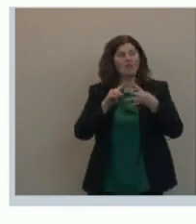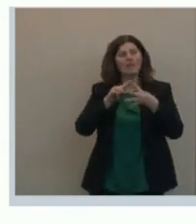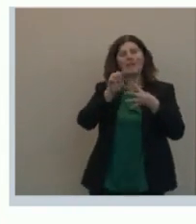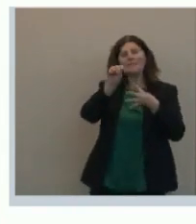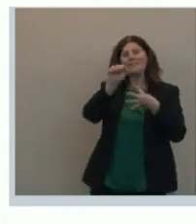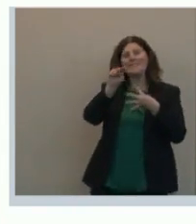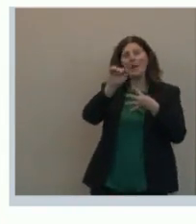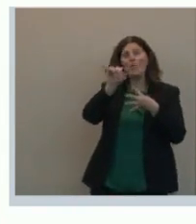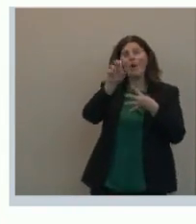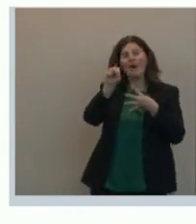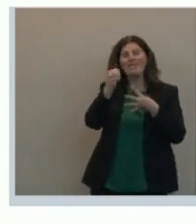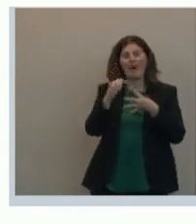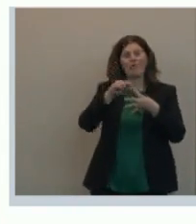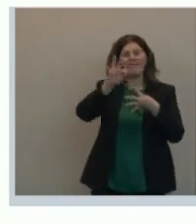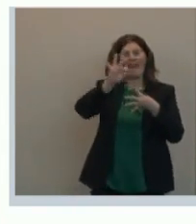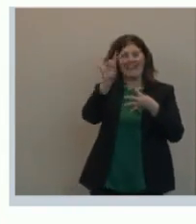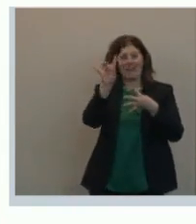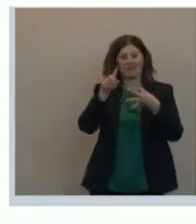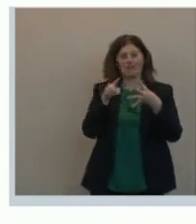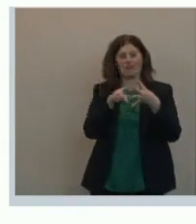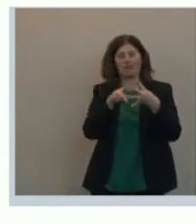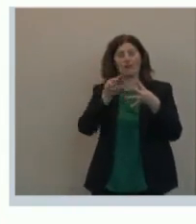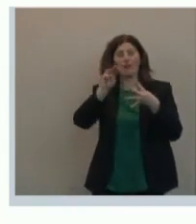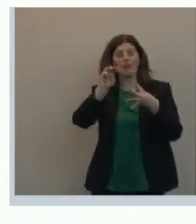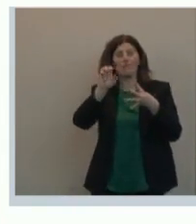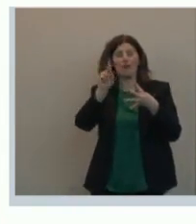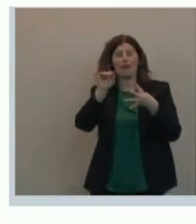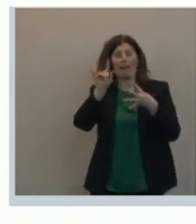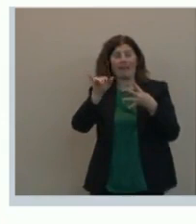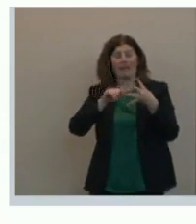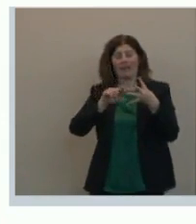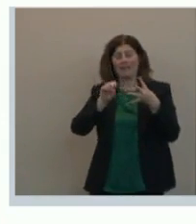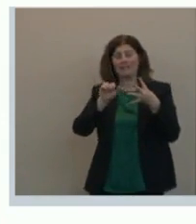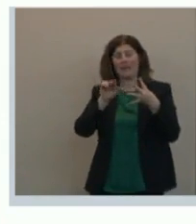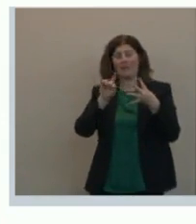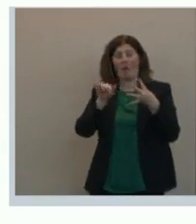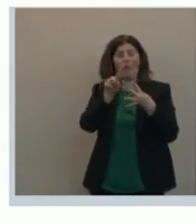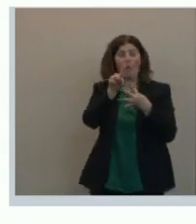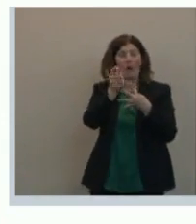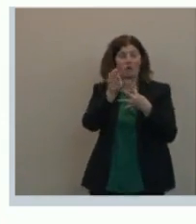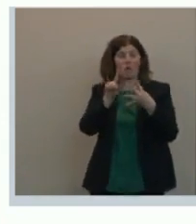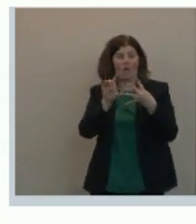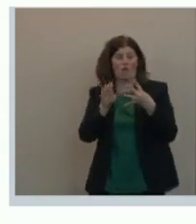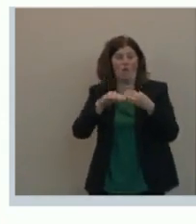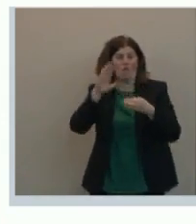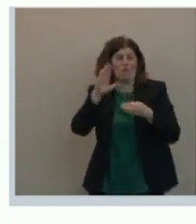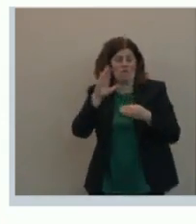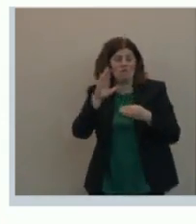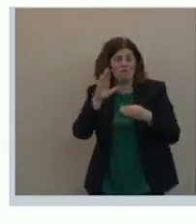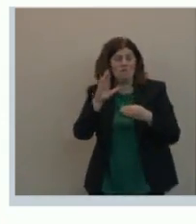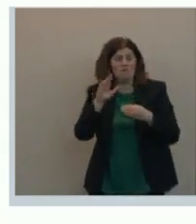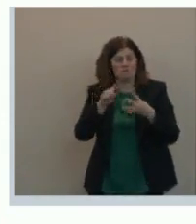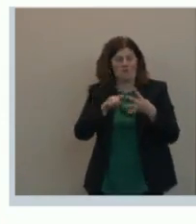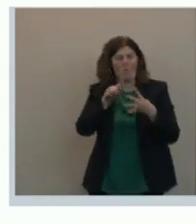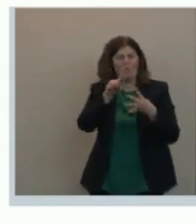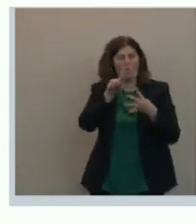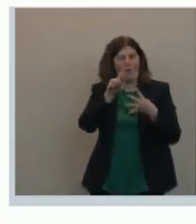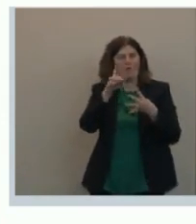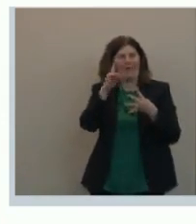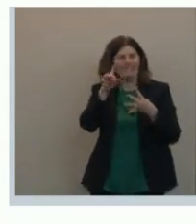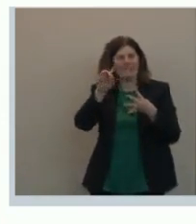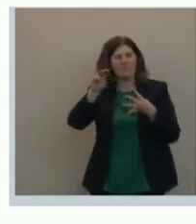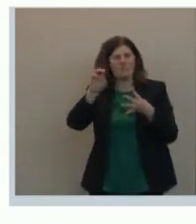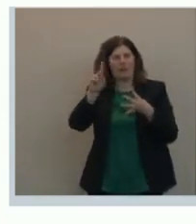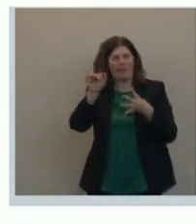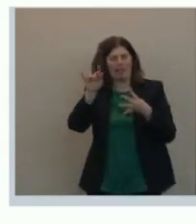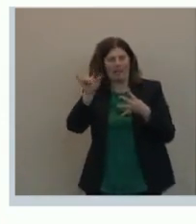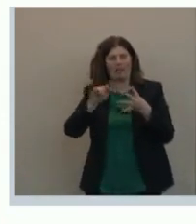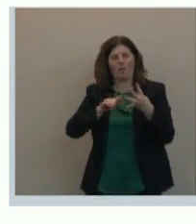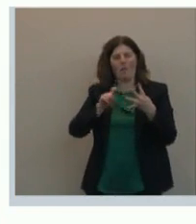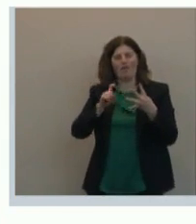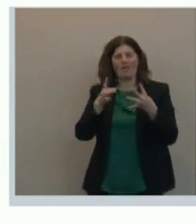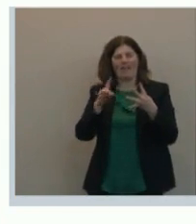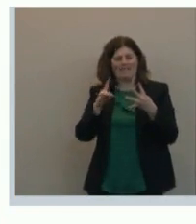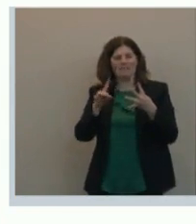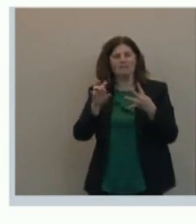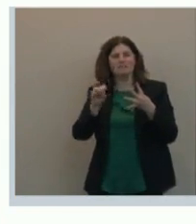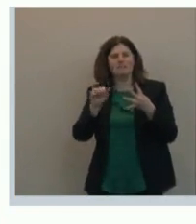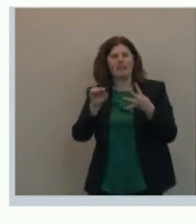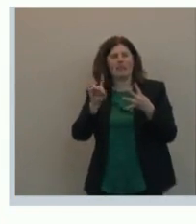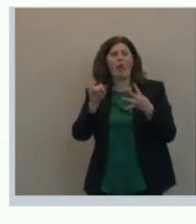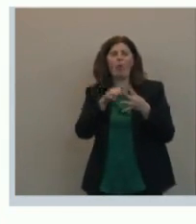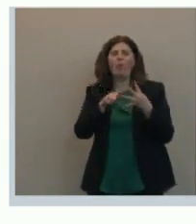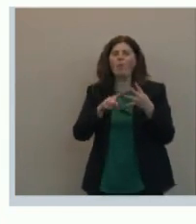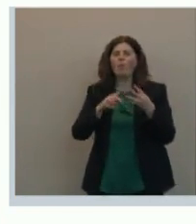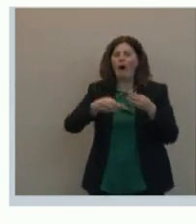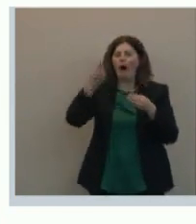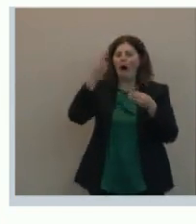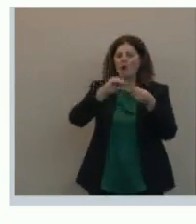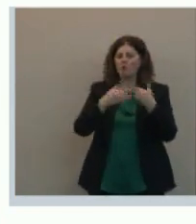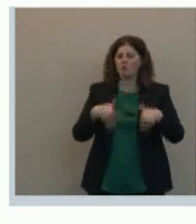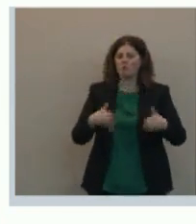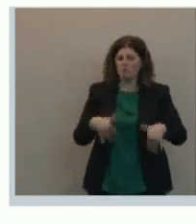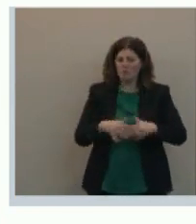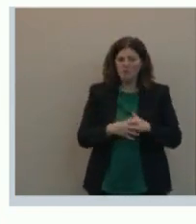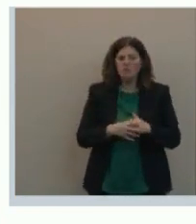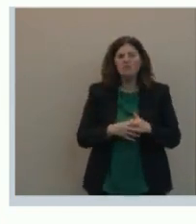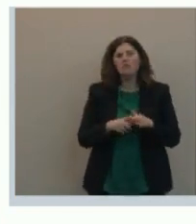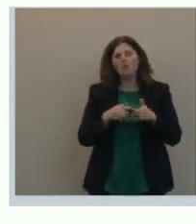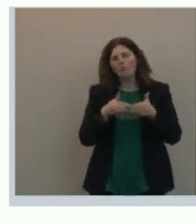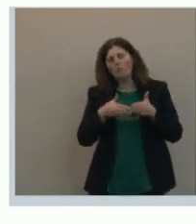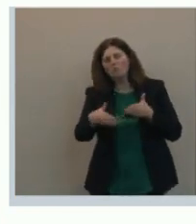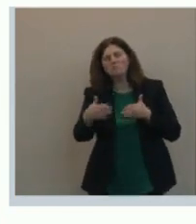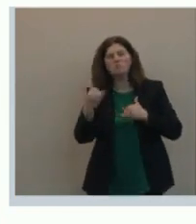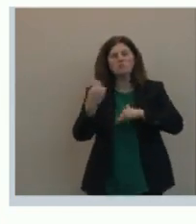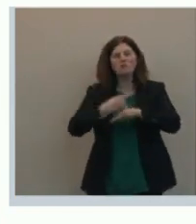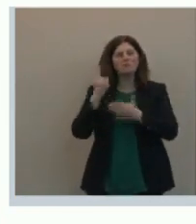AS O TODAY, WHICH I DON’T HAVE THE SLATE -- THE SLIDE UPDATED FOR TODAY, BUT SAN JUAN IS NOW AT 98 AND MCKINLEY AND SANDOVAL ARE BOTH OVER 100 CASES PER 100,000.